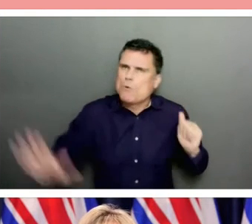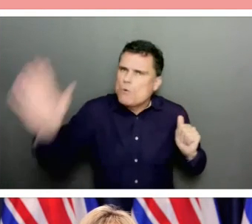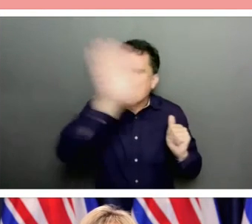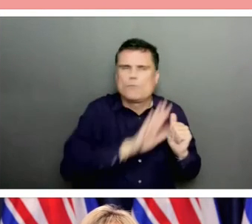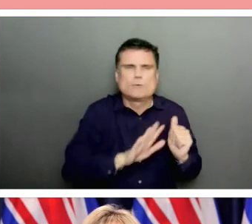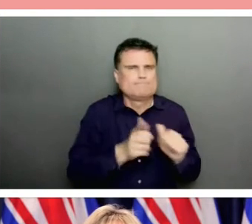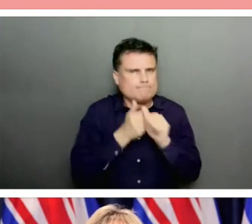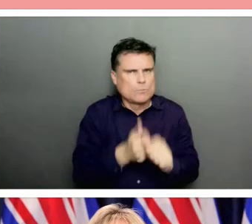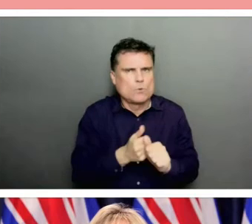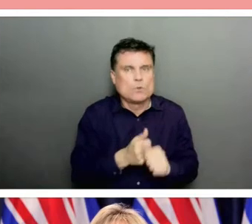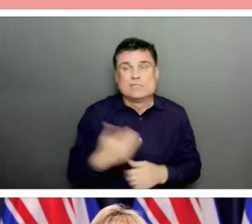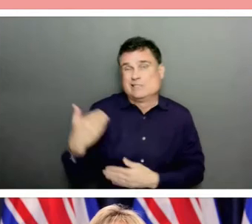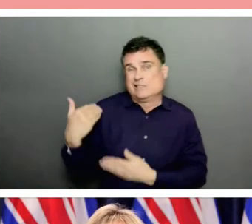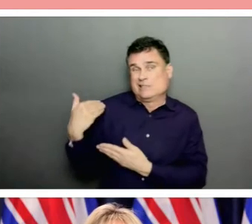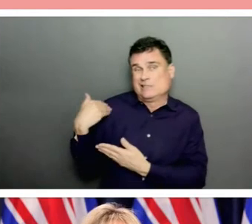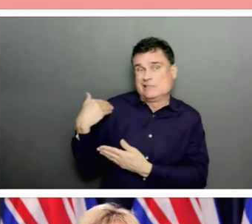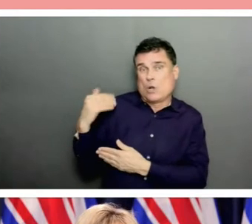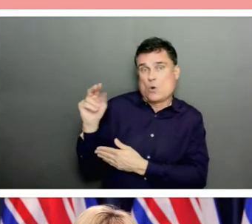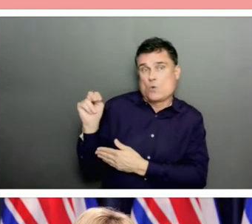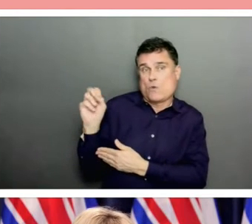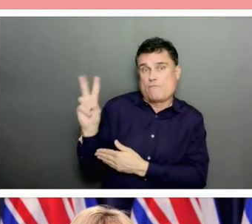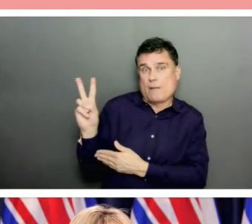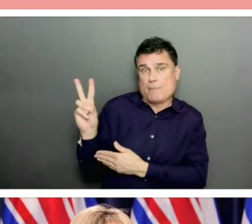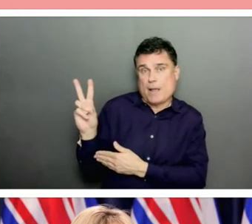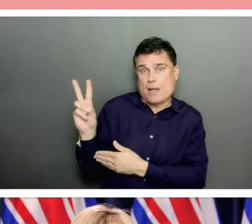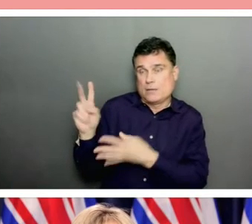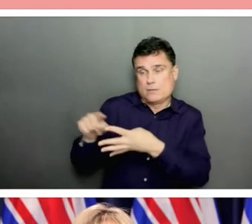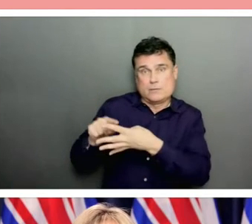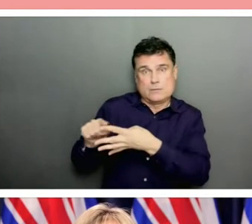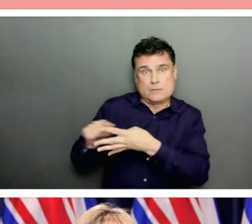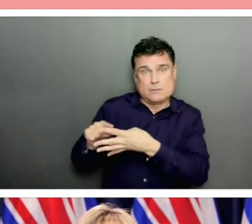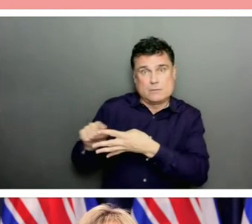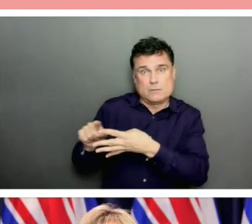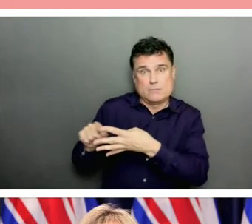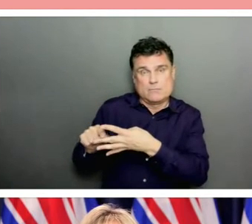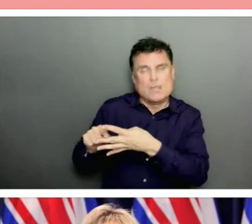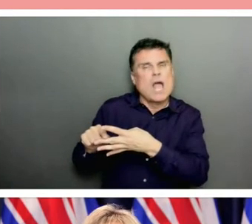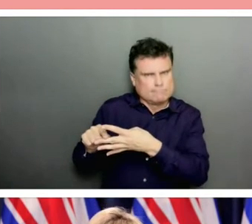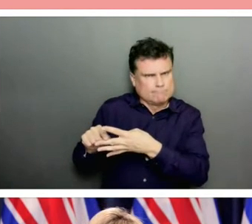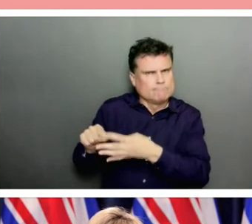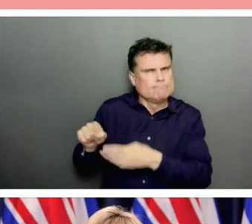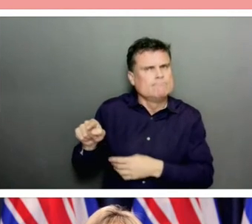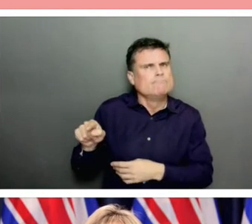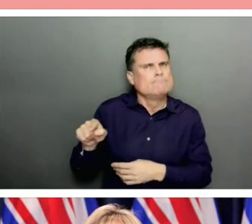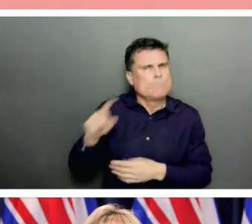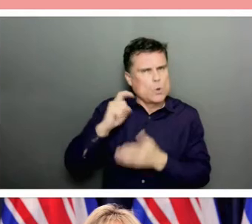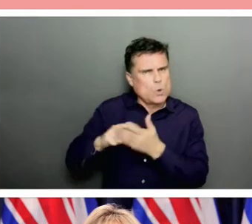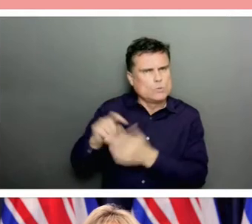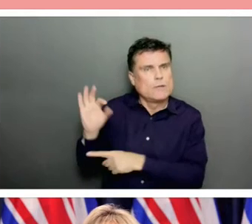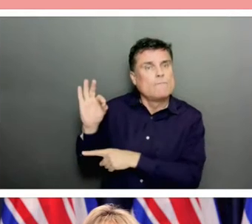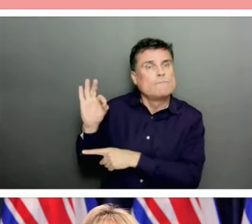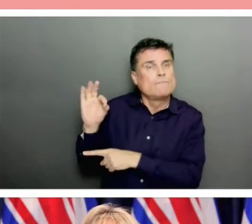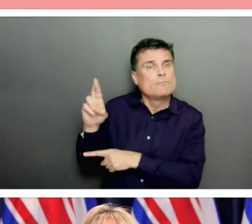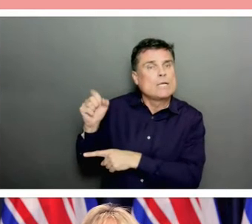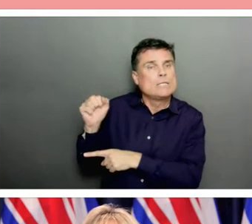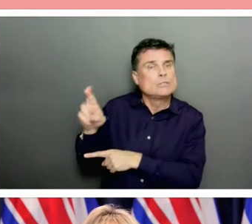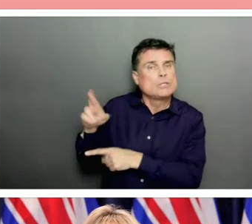Health region, catching up with exposures and exposure events, I pulled together a task group to look at this